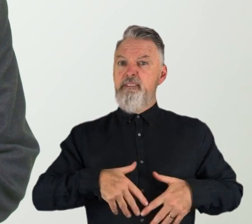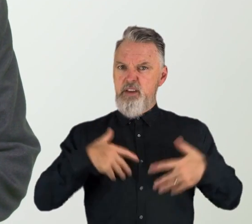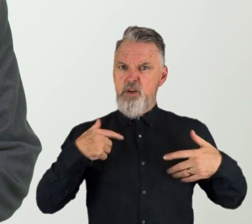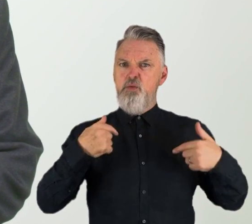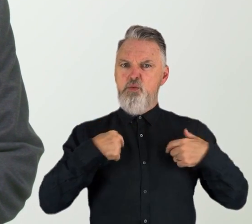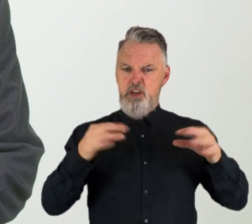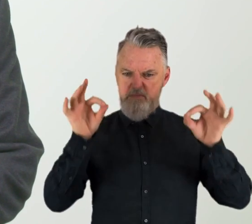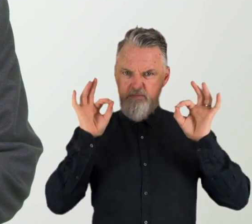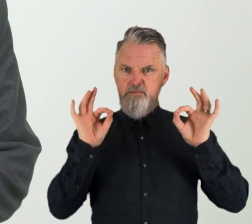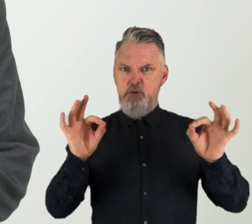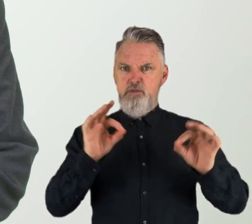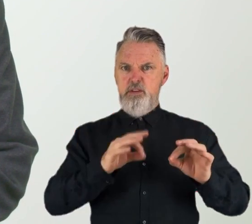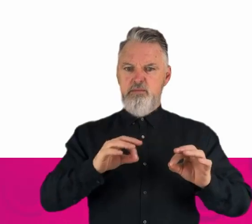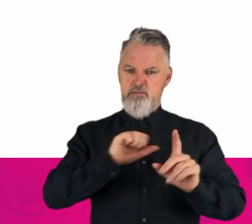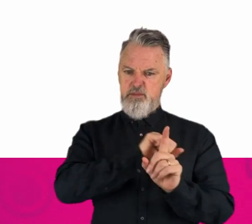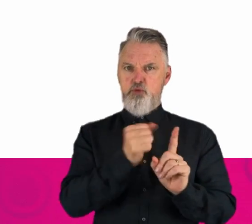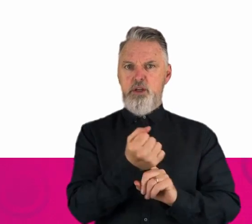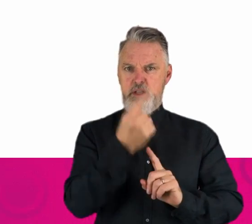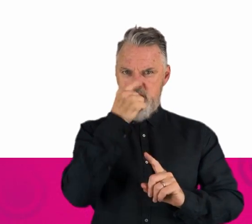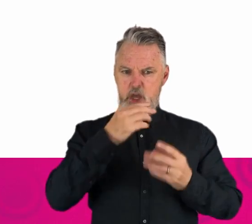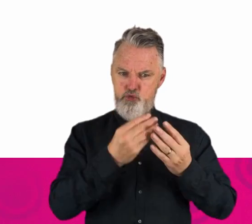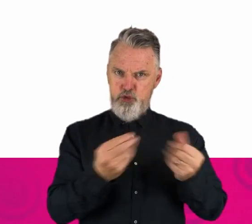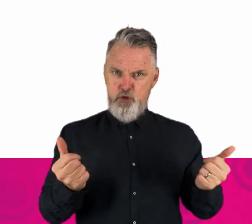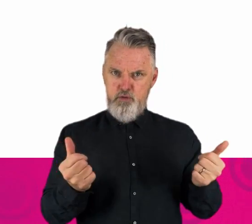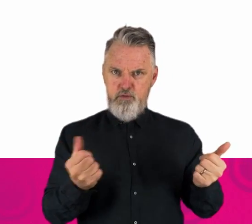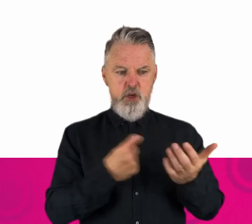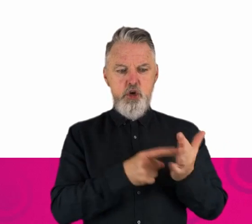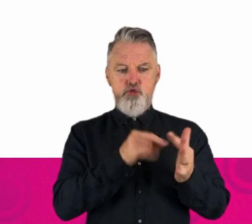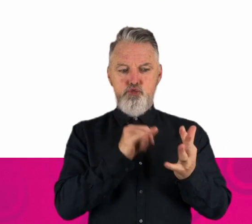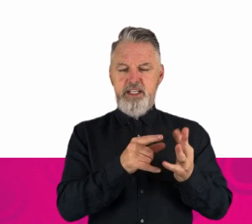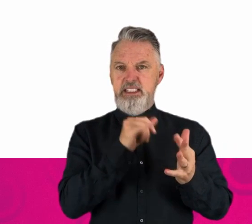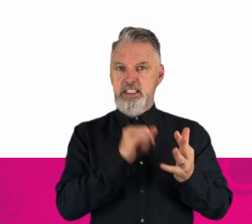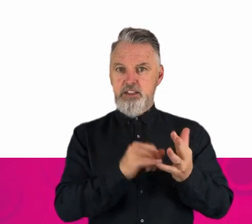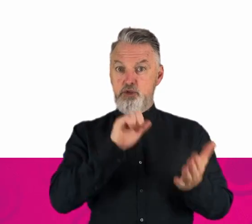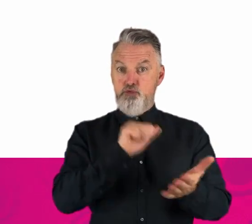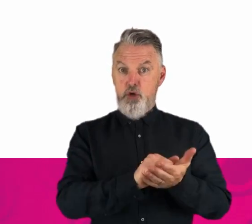to solve this issue. ResusRight has garnered support from CSIRO,